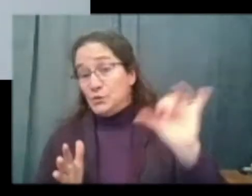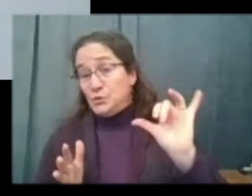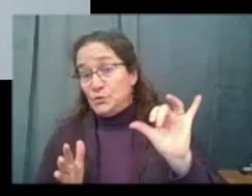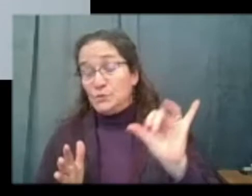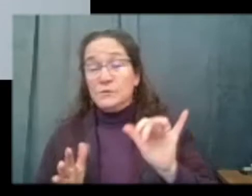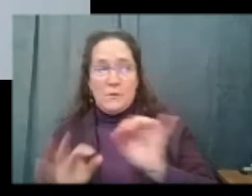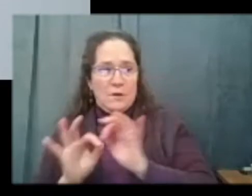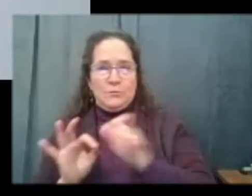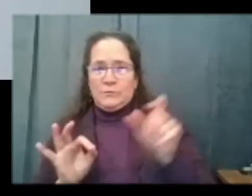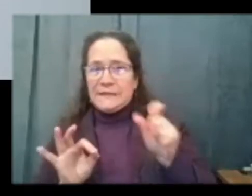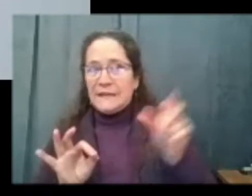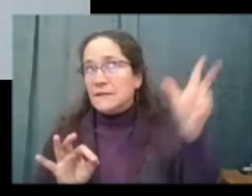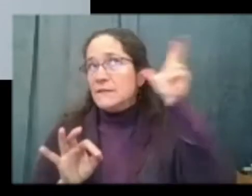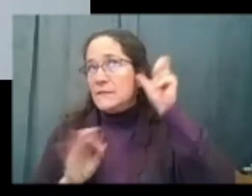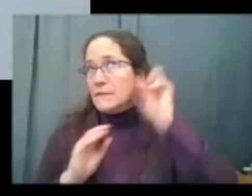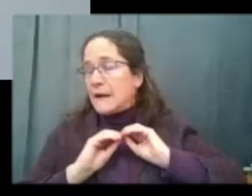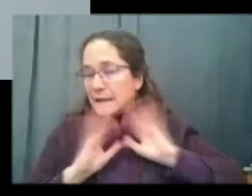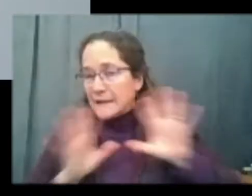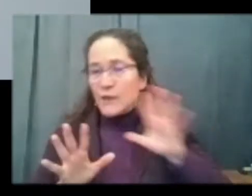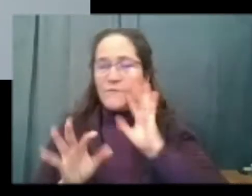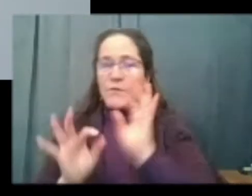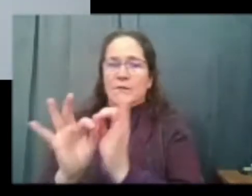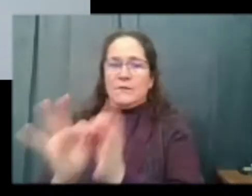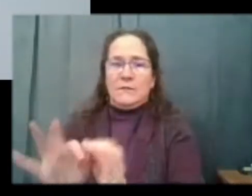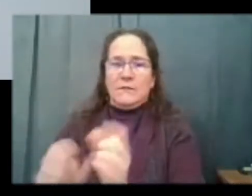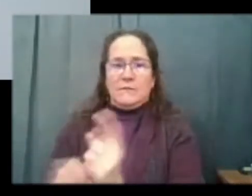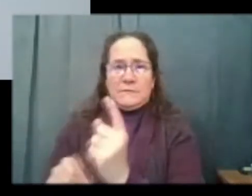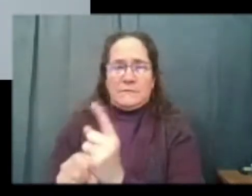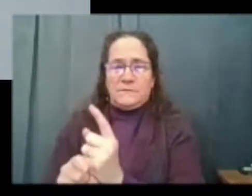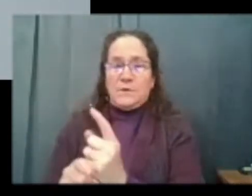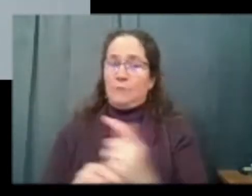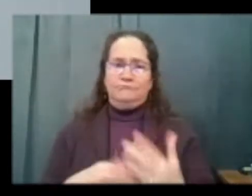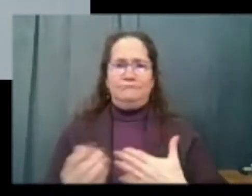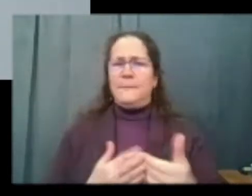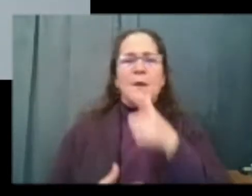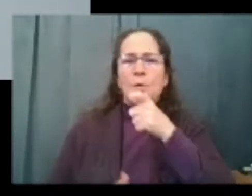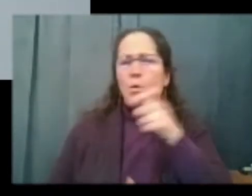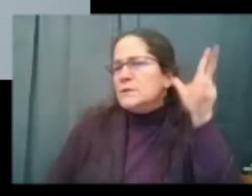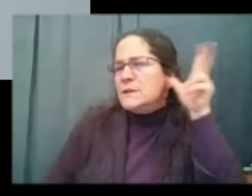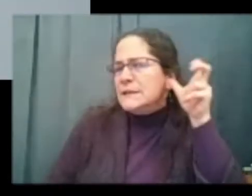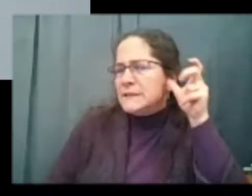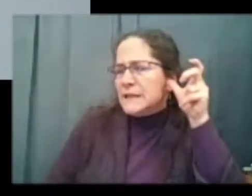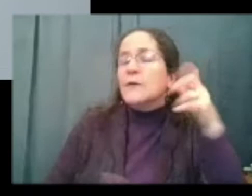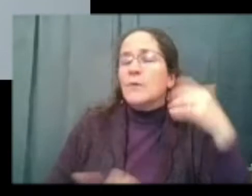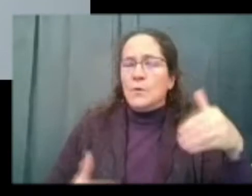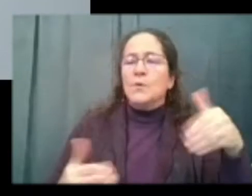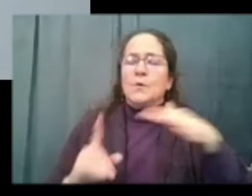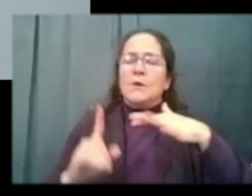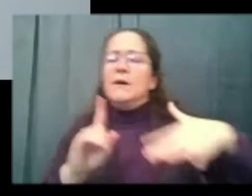So regardless of who's listening or how they're listening, audio quality is the number one thing you need to think about.